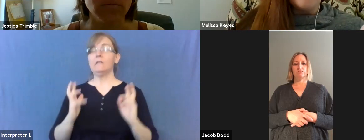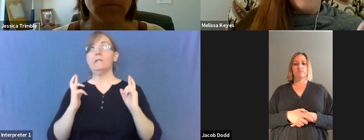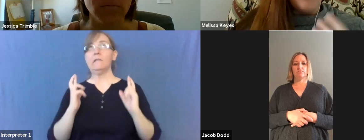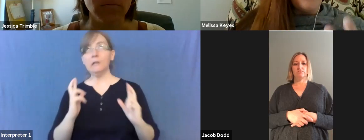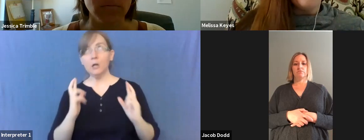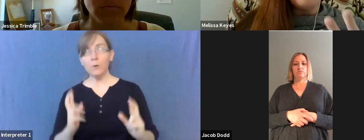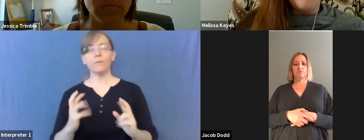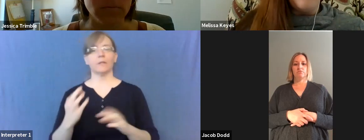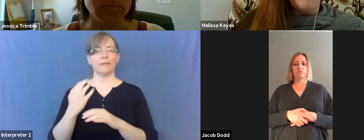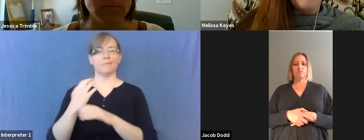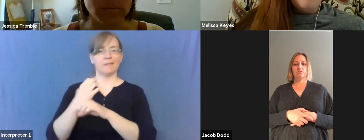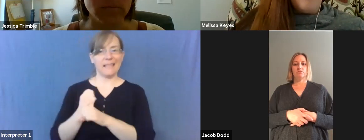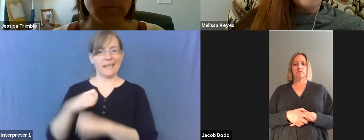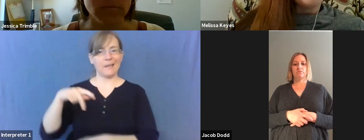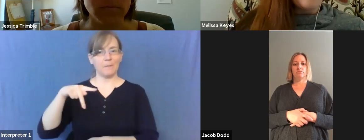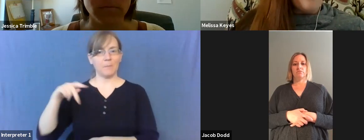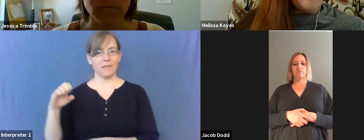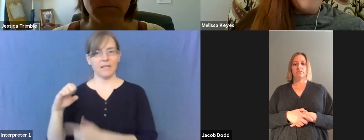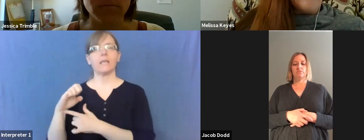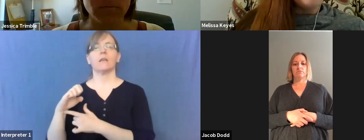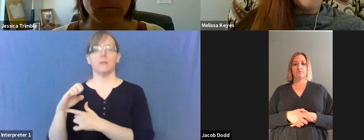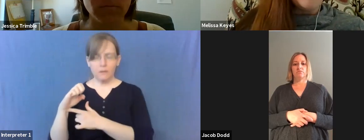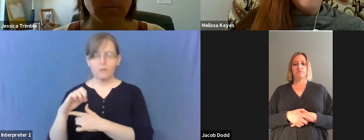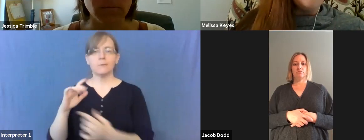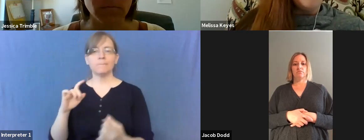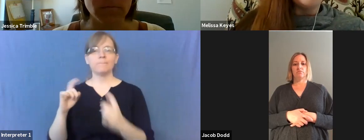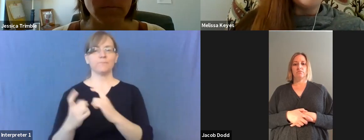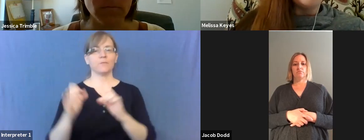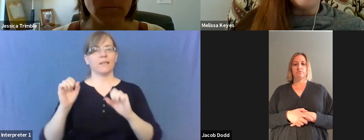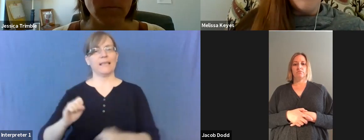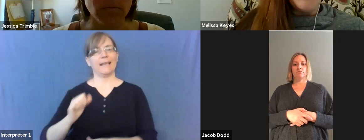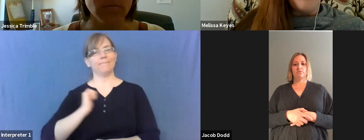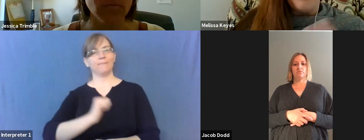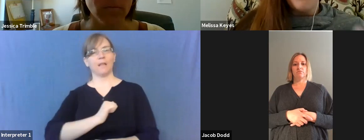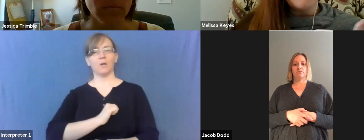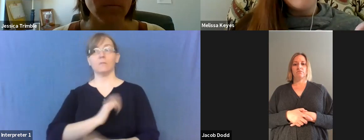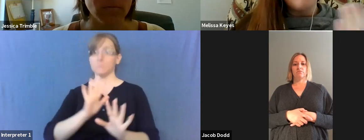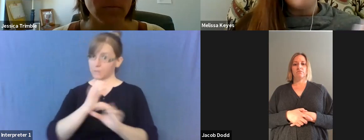we can start to open that up, when we can go out and make in person visits when it's safe to do so, both for our staff,